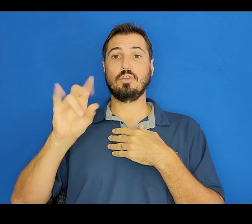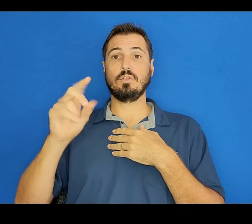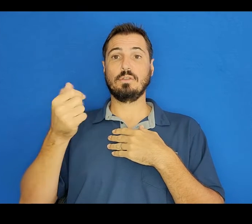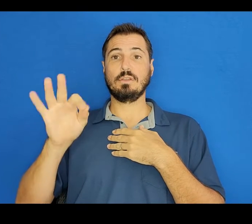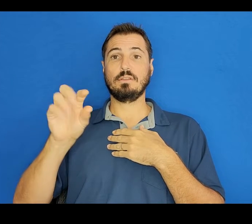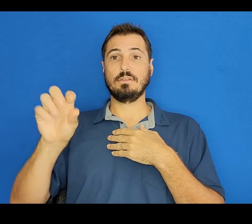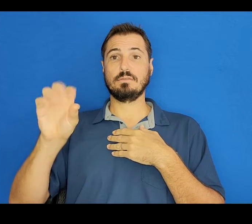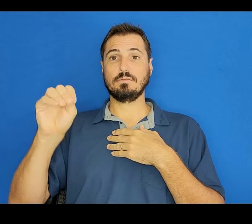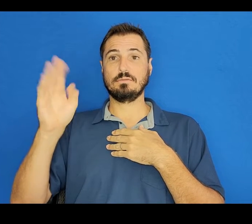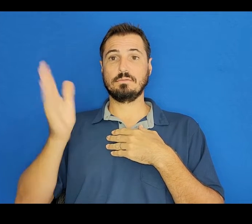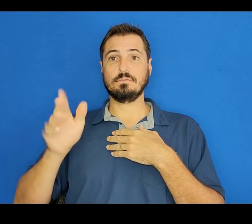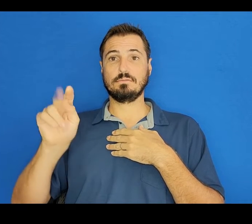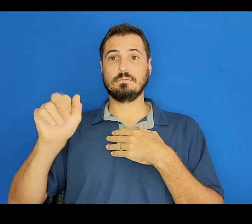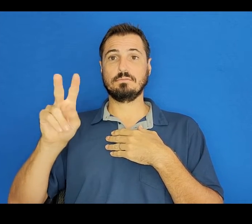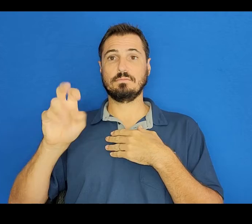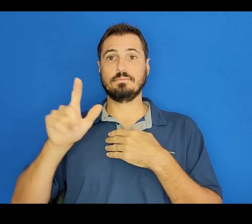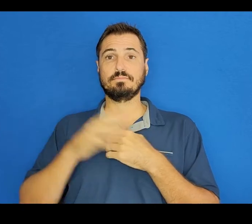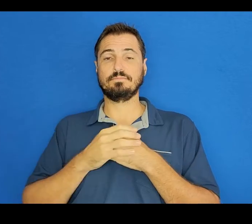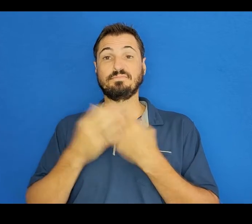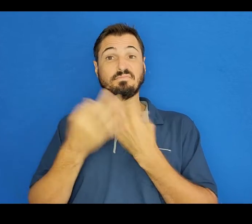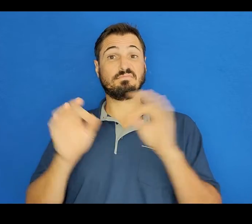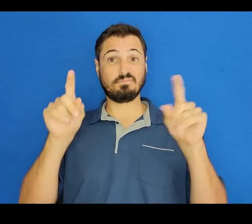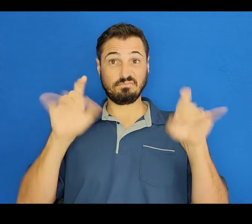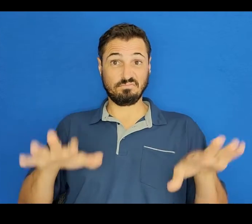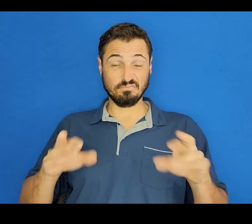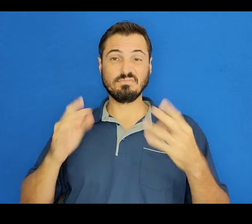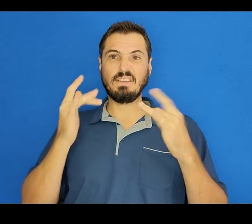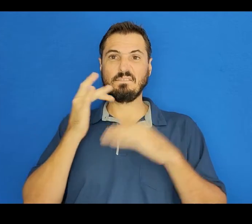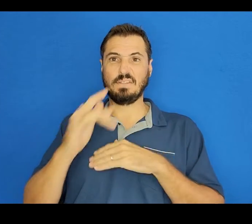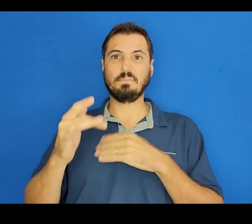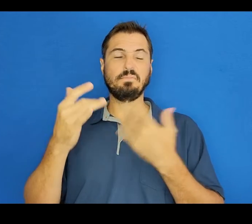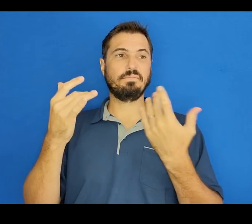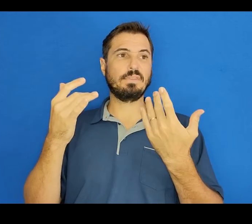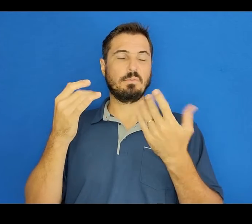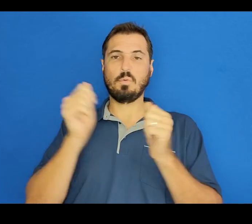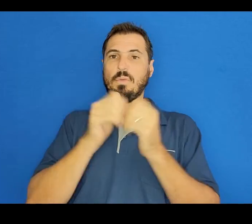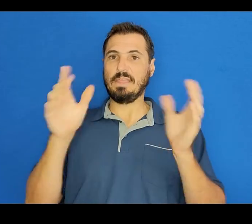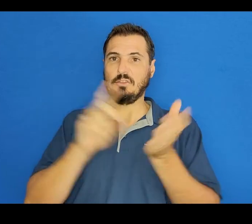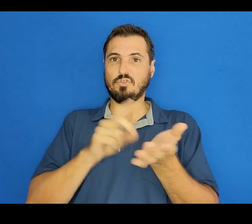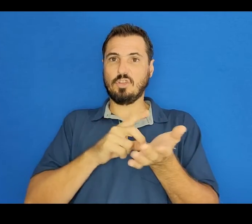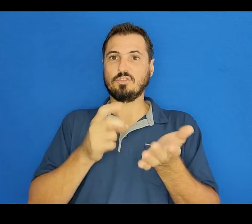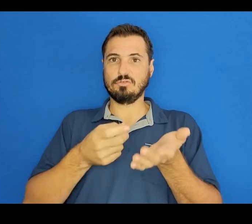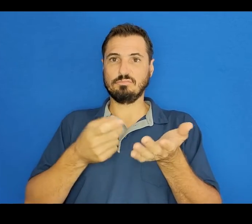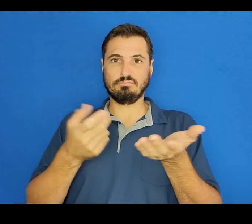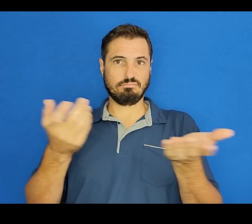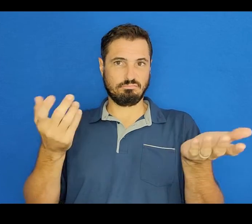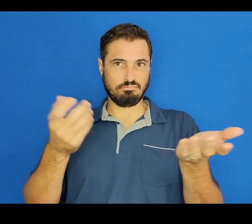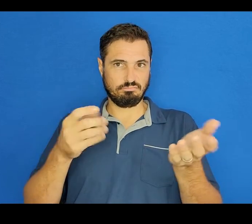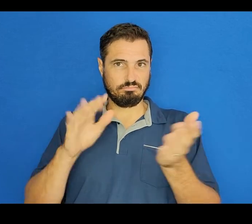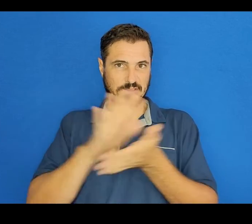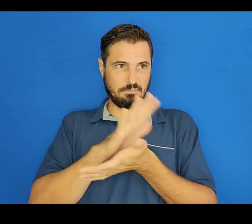Free tests are available without a doctor’s order or insurance at the Convention Hall, Lihue Pharmacy, and from our mobile van